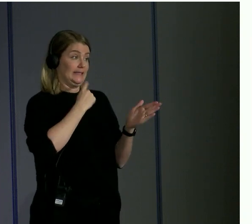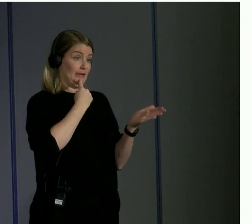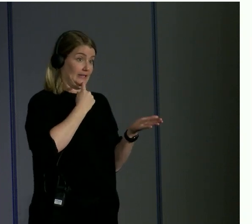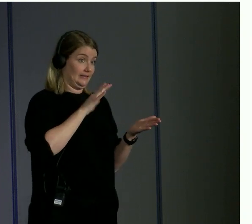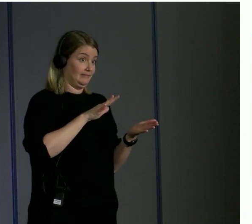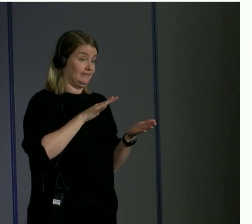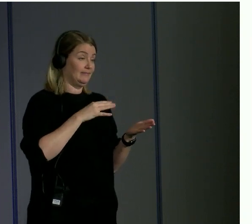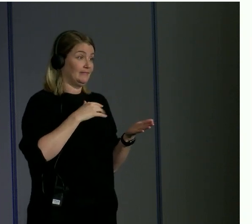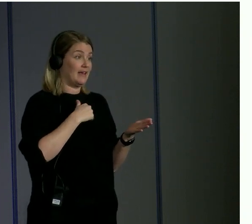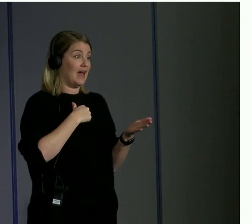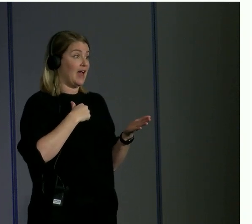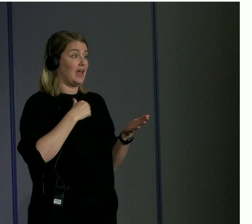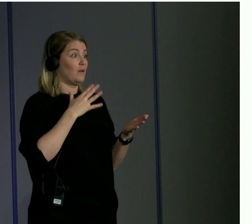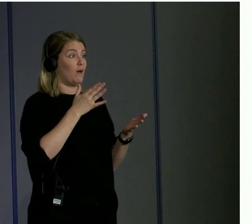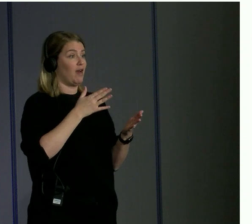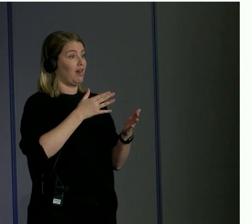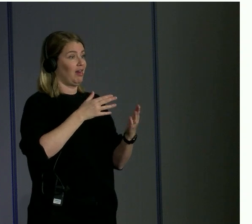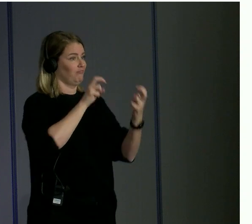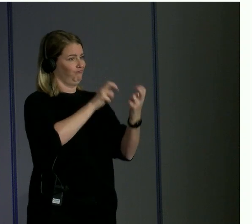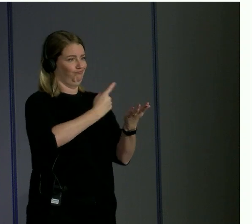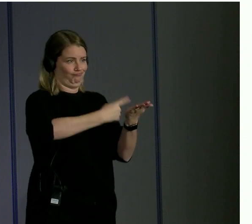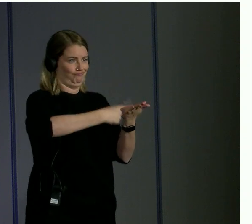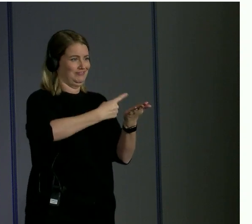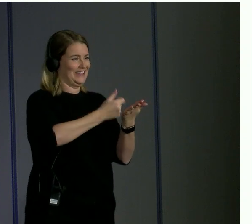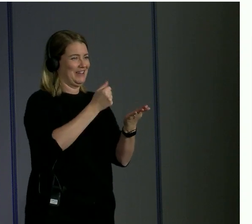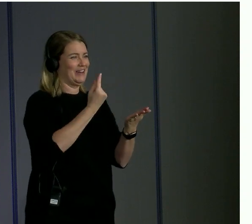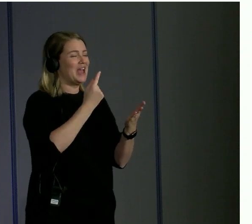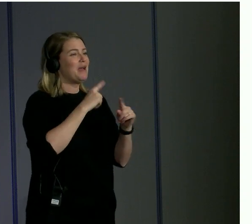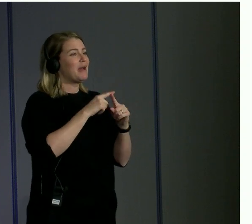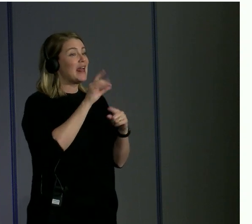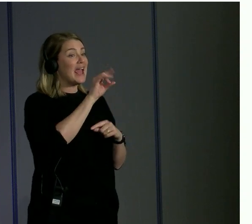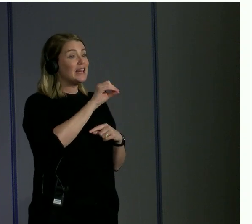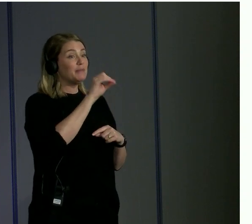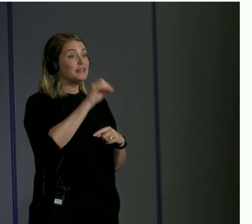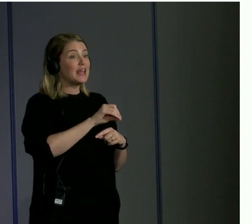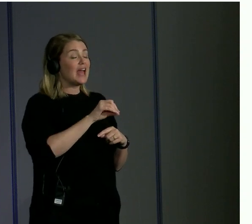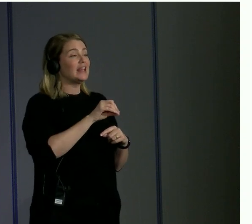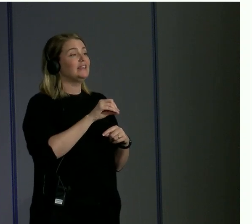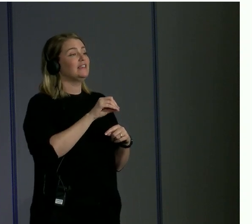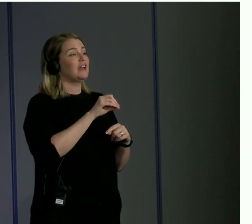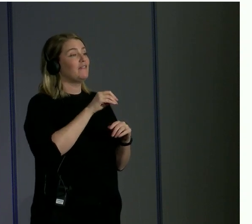And I'll take anyone to task. 80% of accessibility is just using the program the way it was designed.